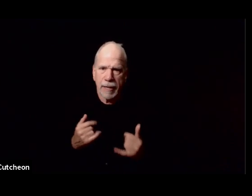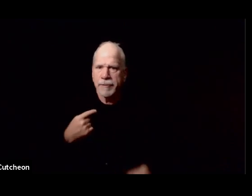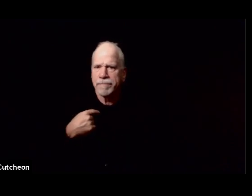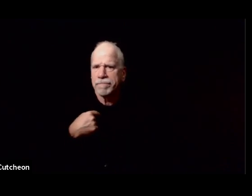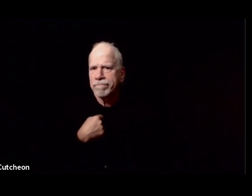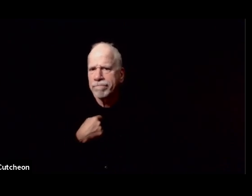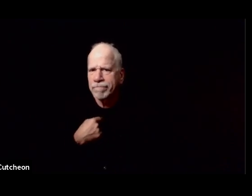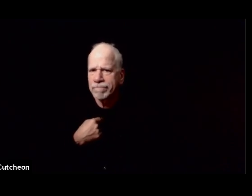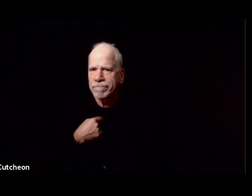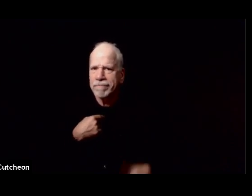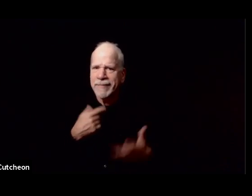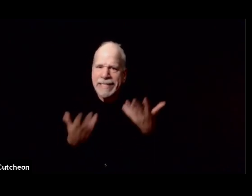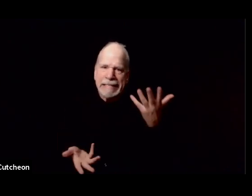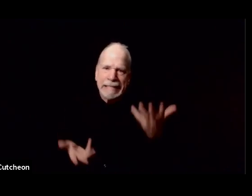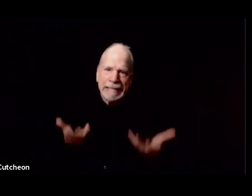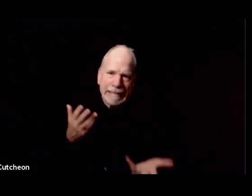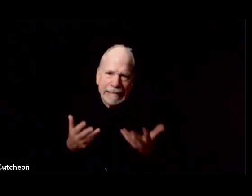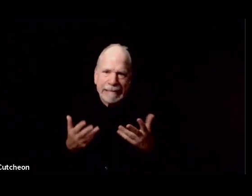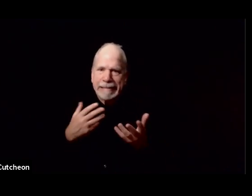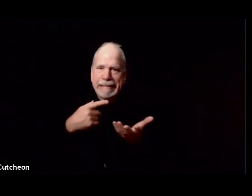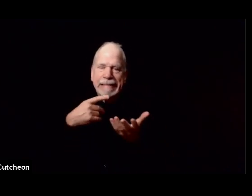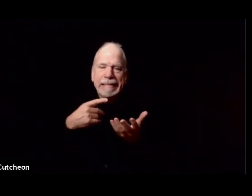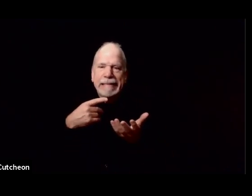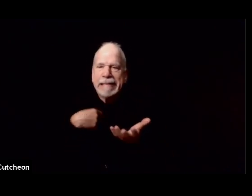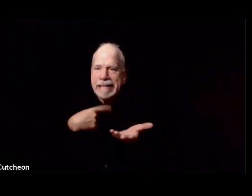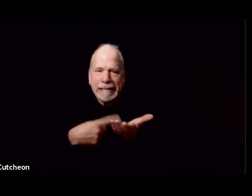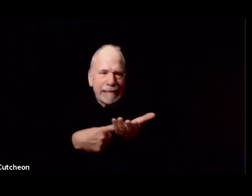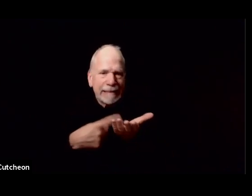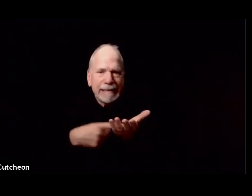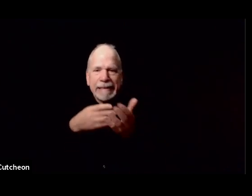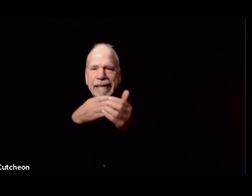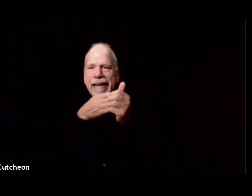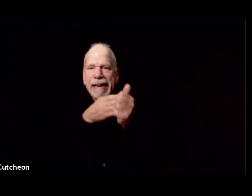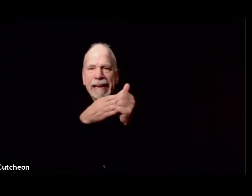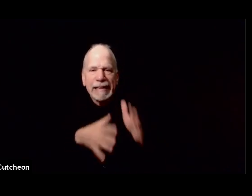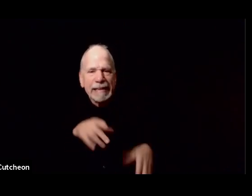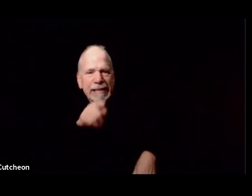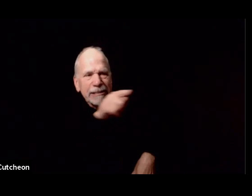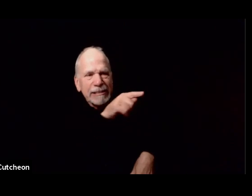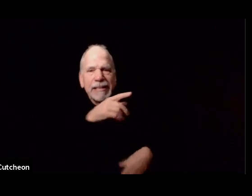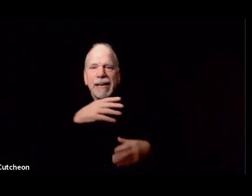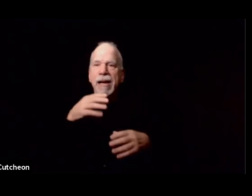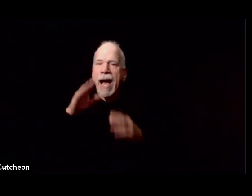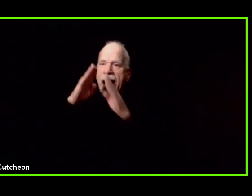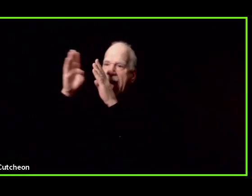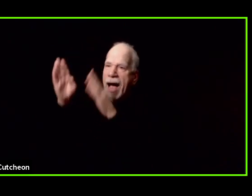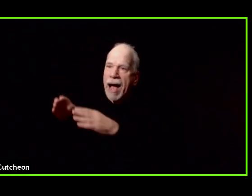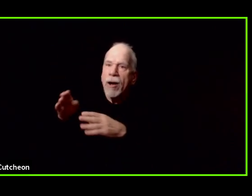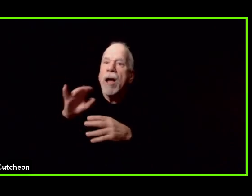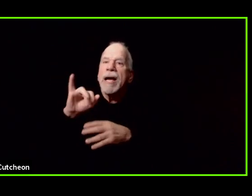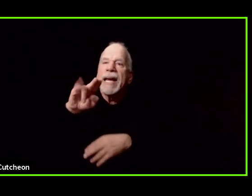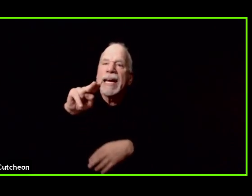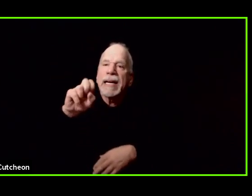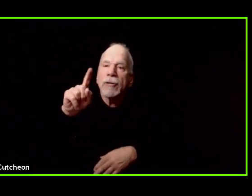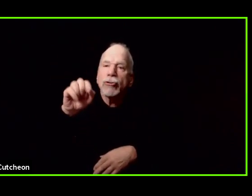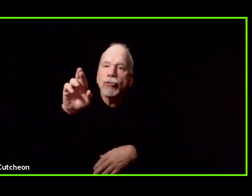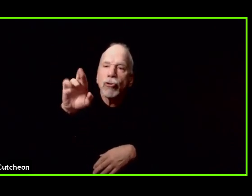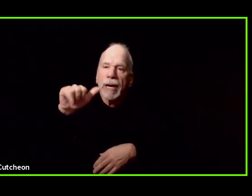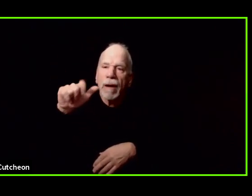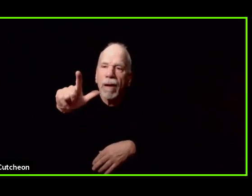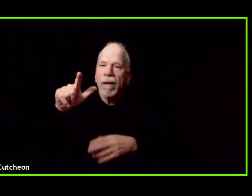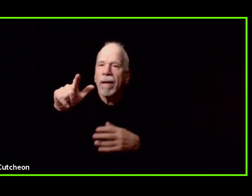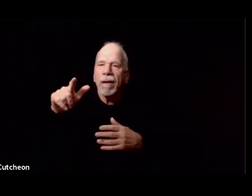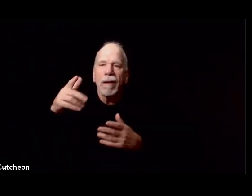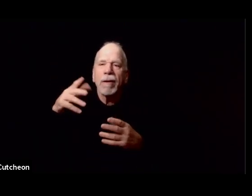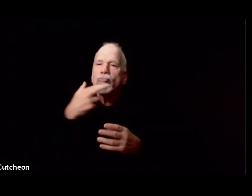industry, with the folks particularly representing the restaurant/bar industry, they are very